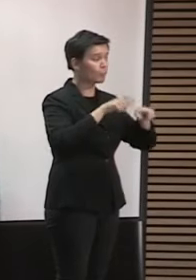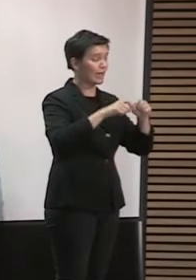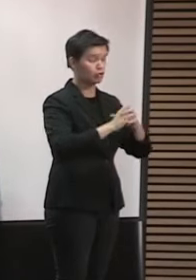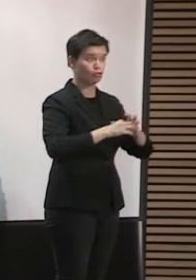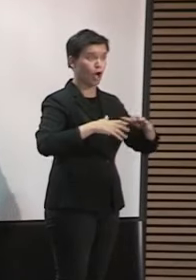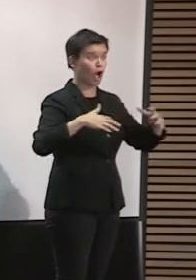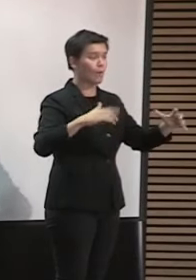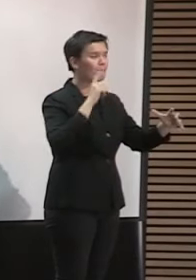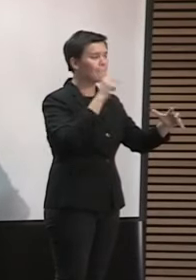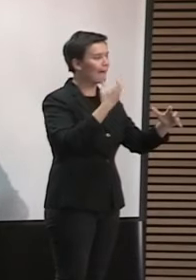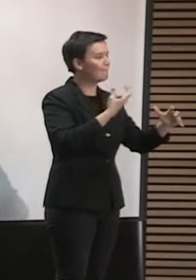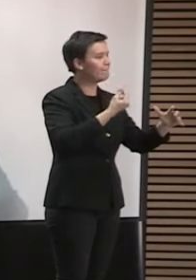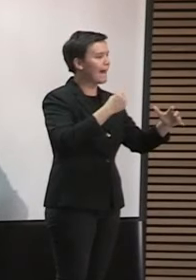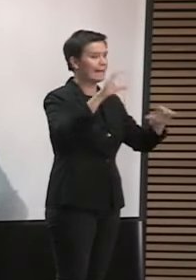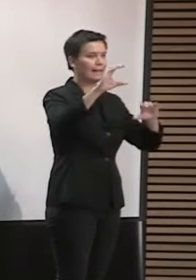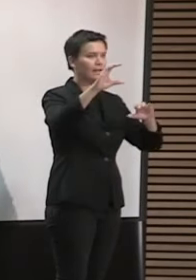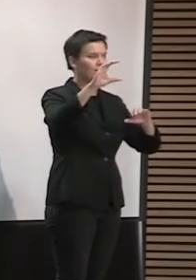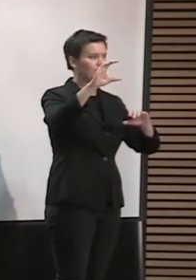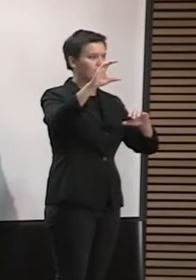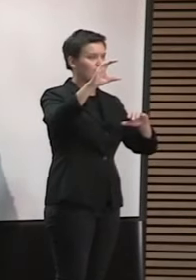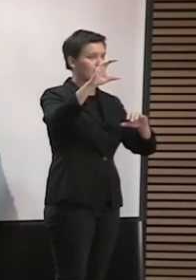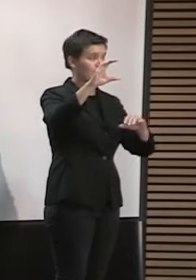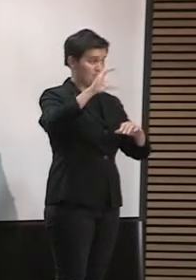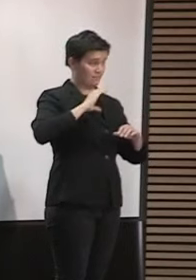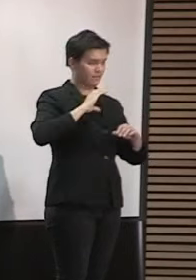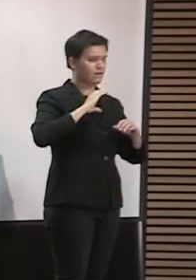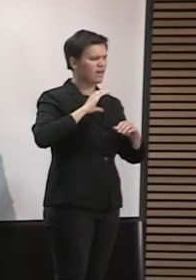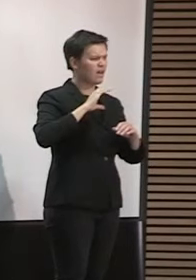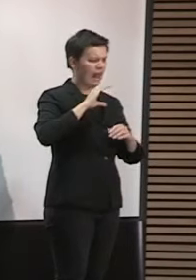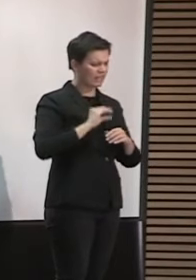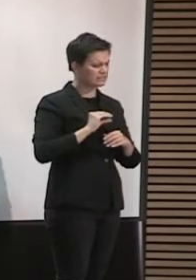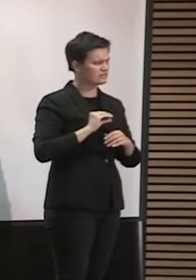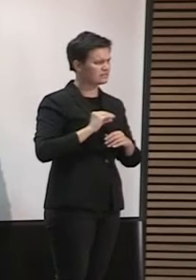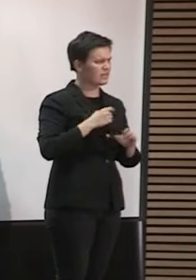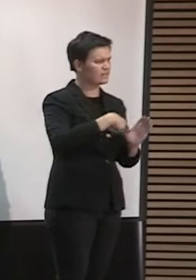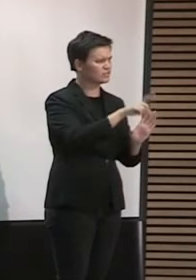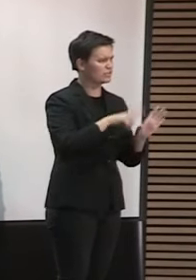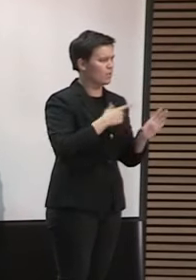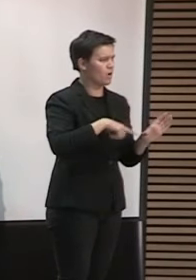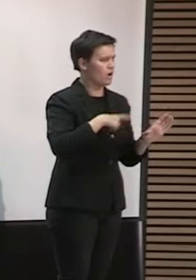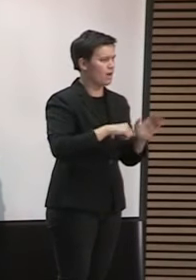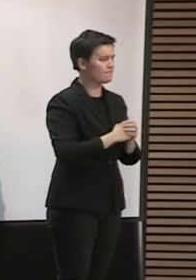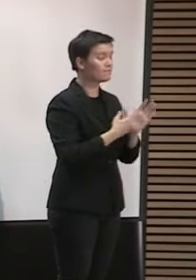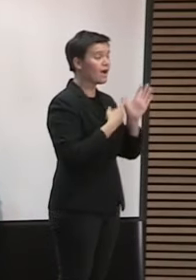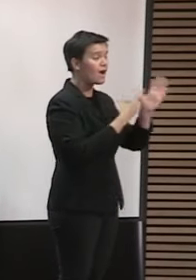haven't been able to genomically link it type to someone who came through an